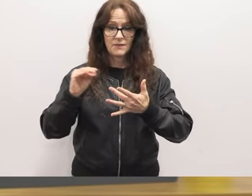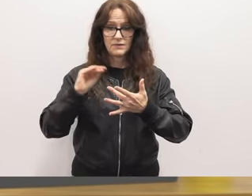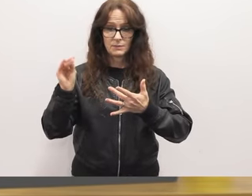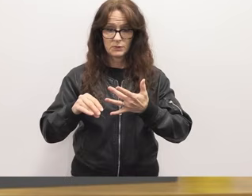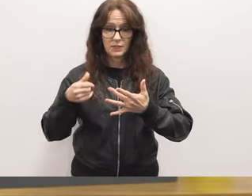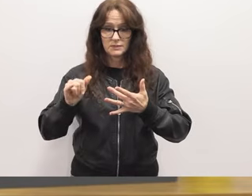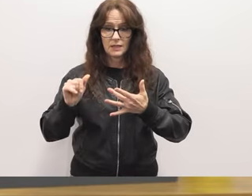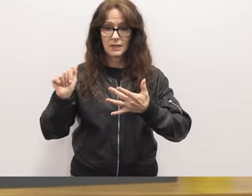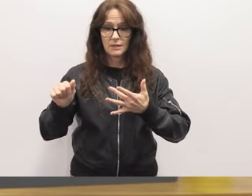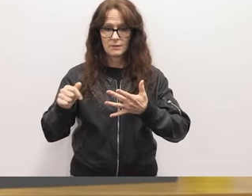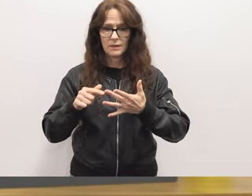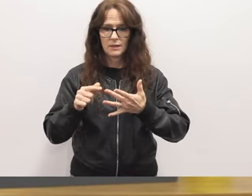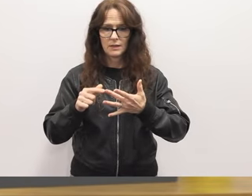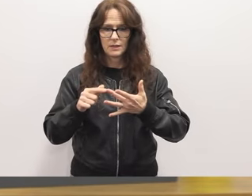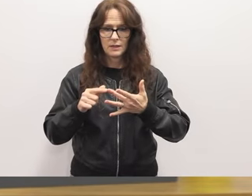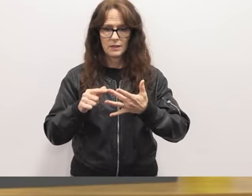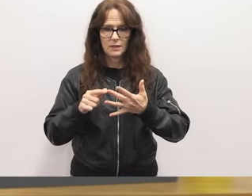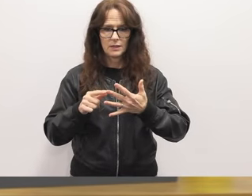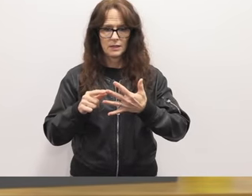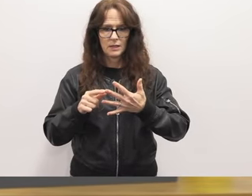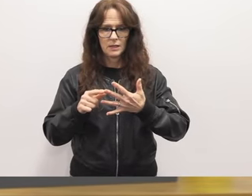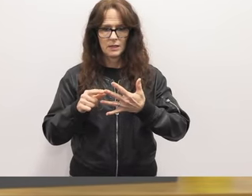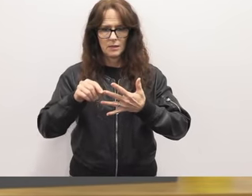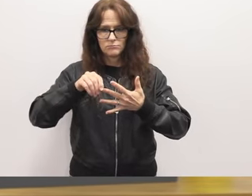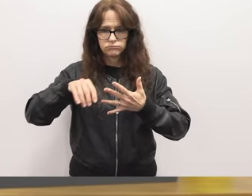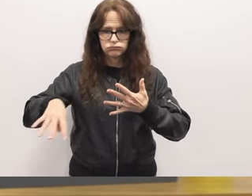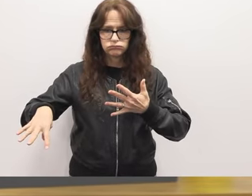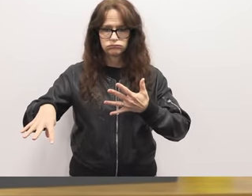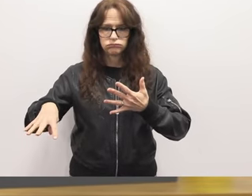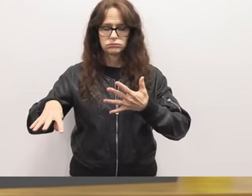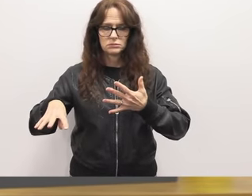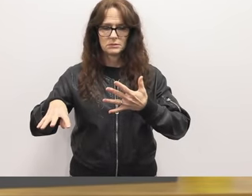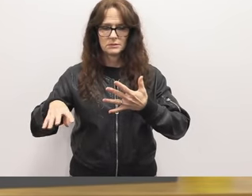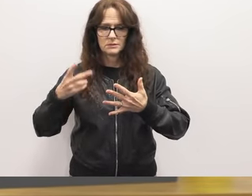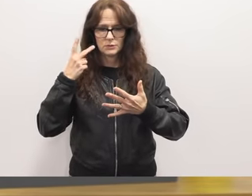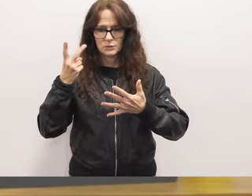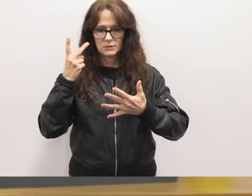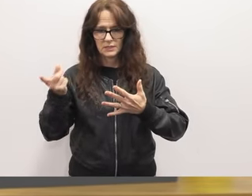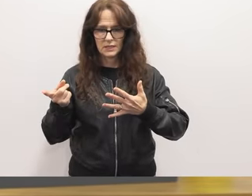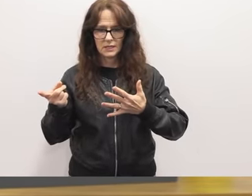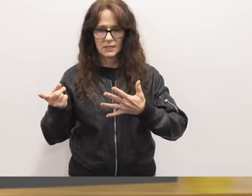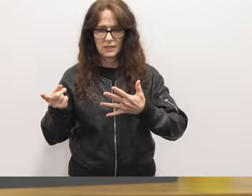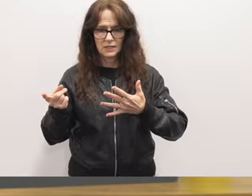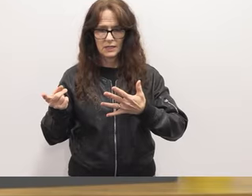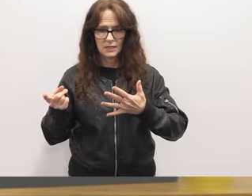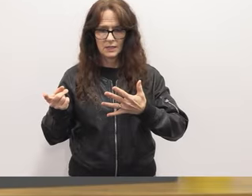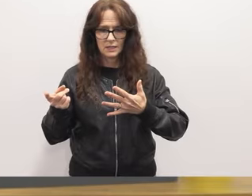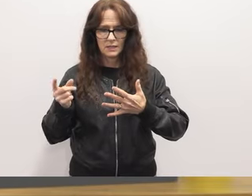I don't remember if we disaggregated that same demographic to see if there were subgroups within there